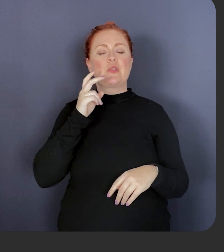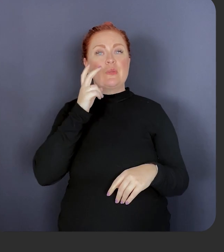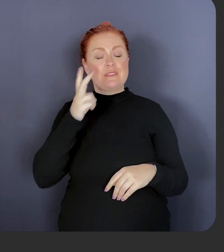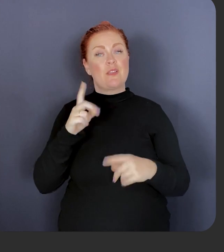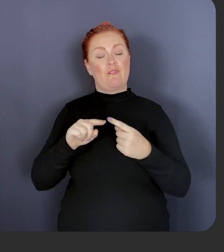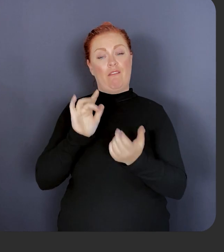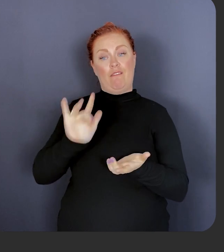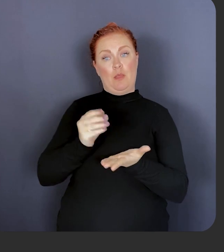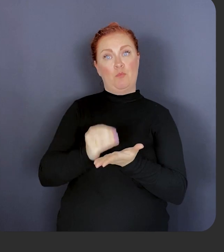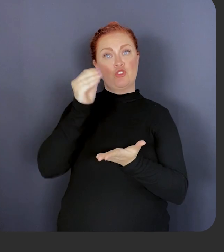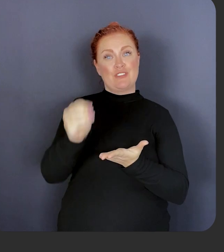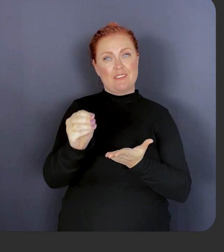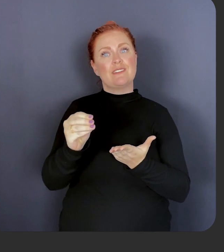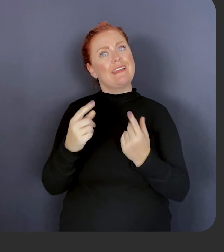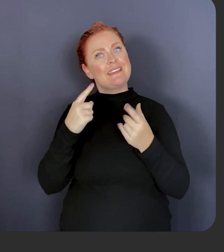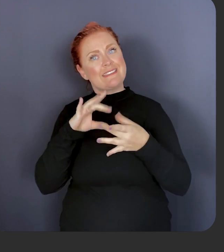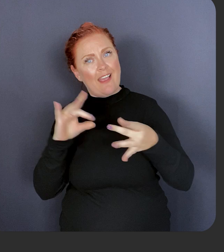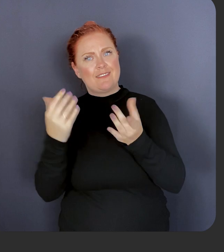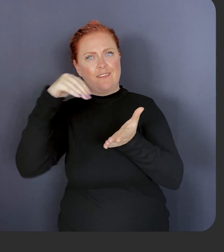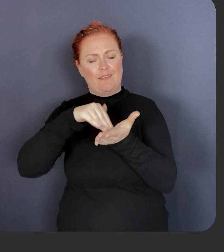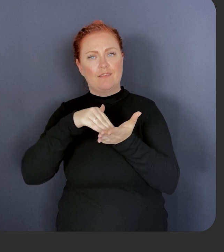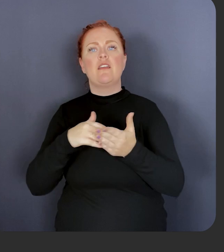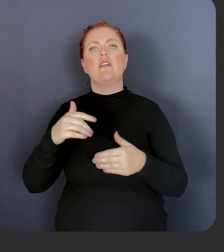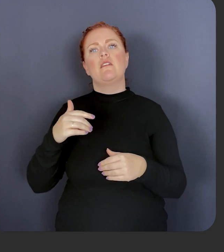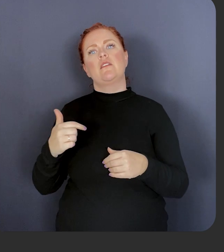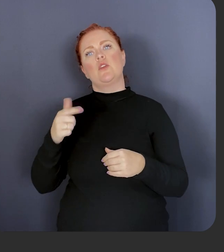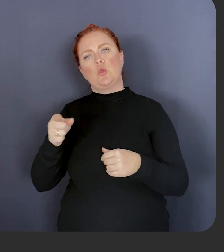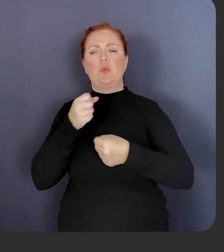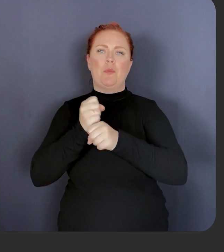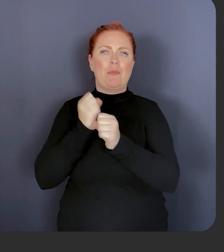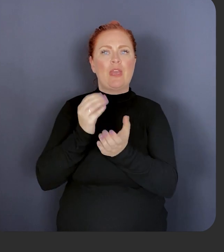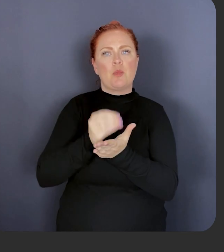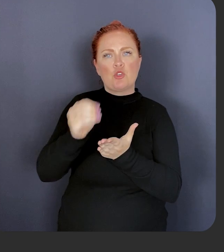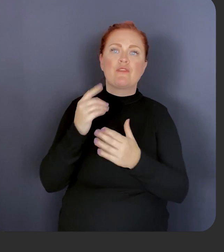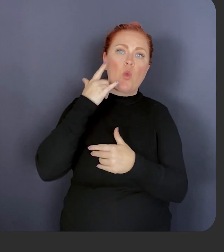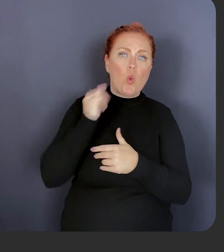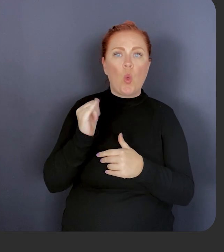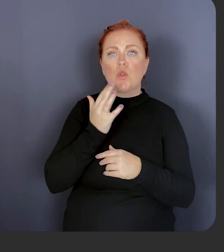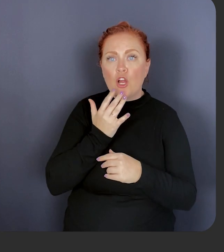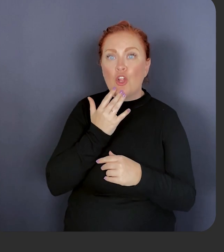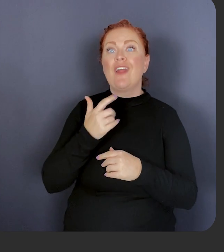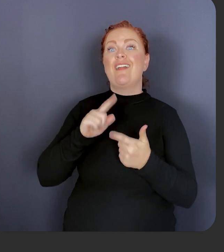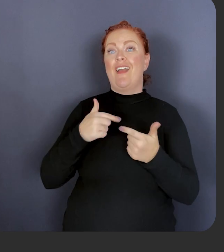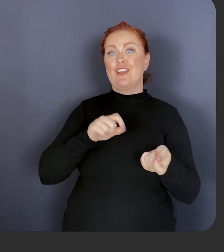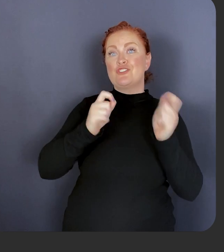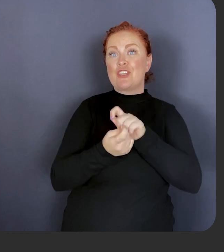that when I clicked purchase, I was announcing again that I had made a purchase of this gold color. And then I went and changed the color to light green.